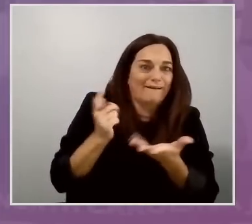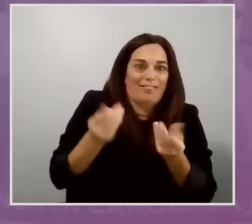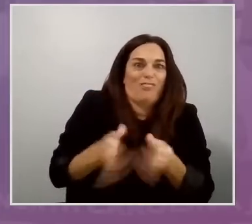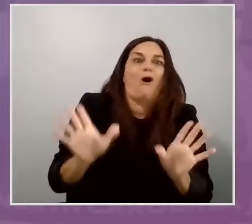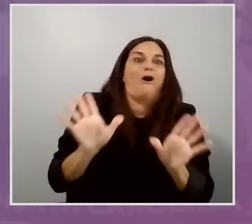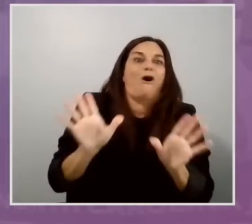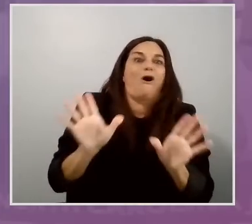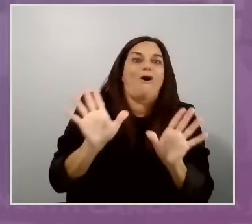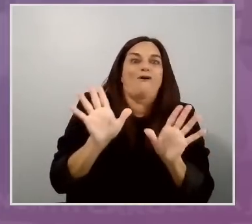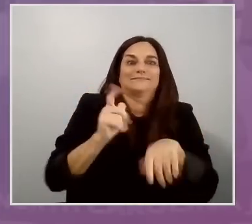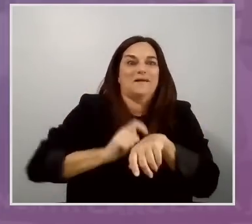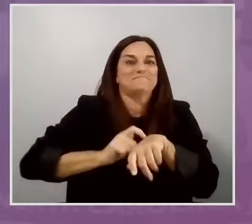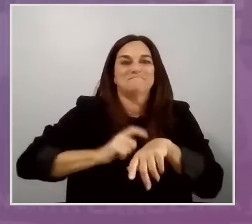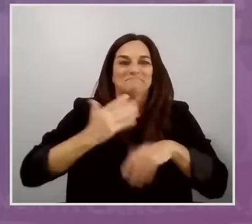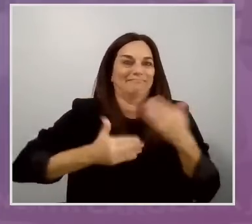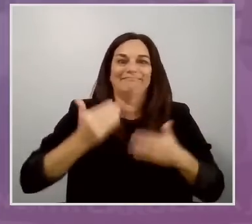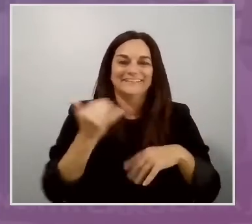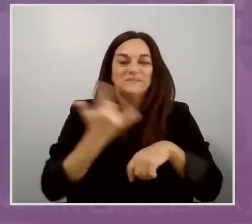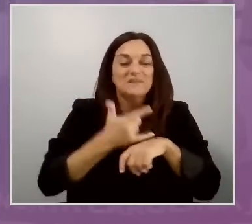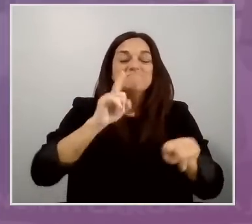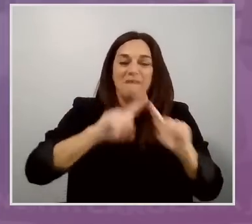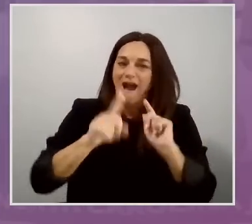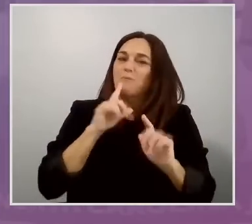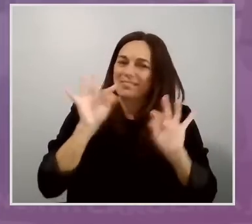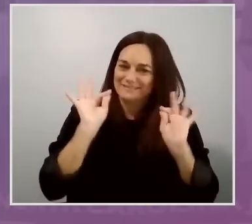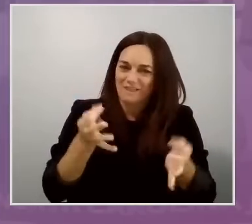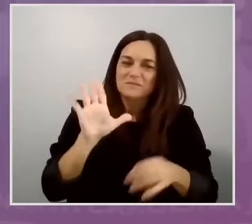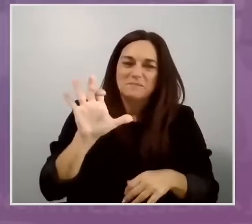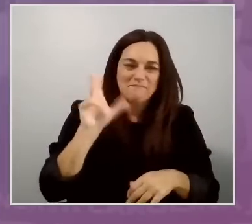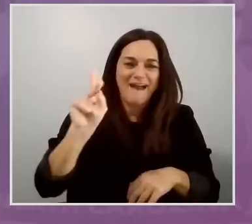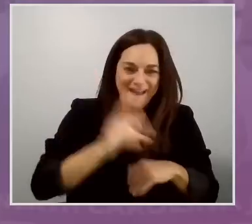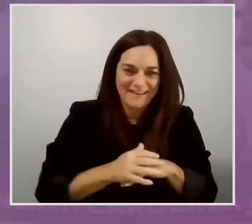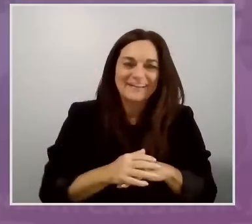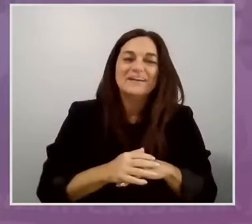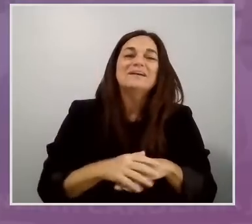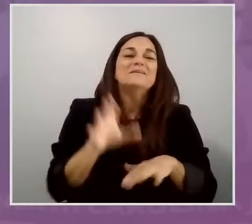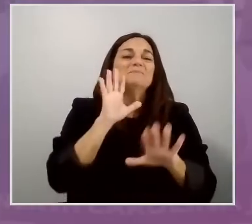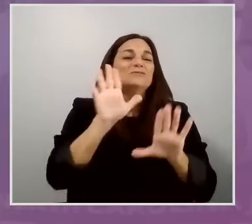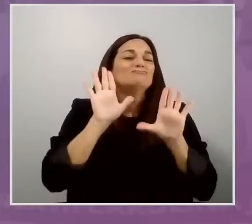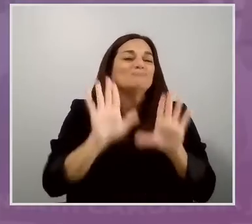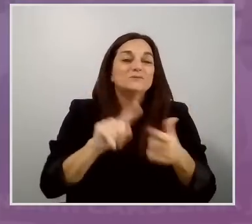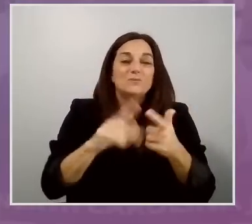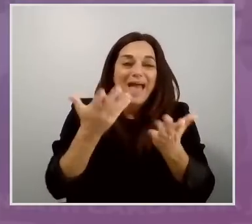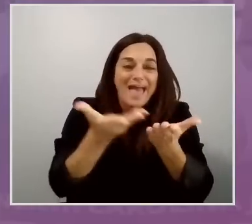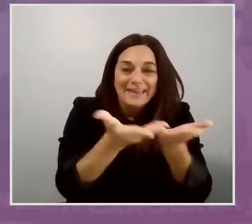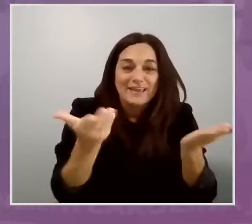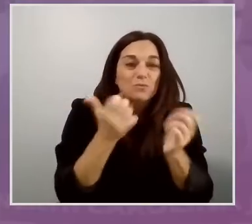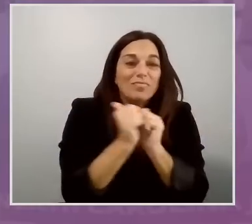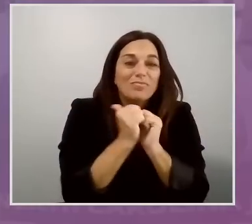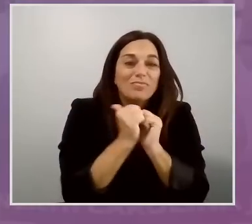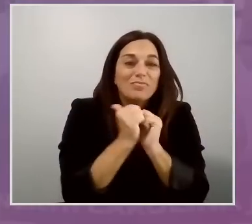CAROLINA. AND I WAS THERE JUST I THINK IT WAS LAST WEEK. WE LOSE TRACK OF TIME THESE DAYS.